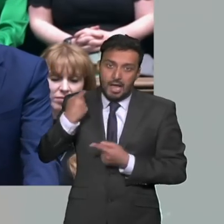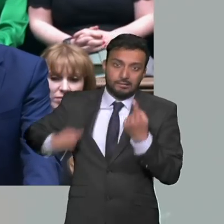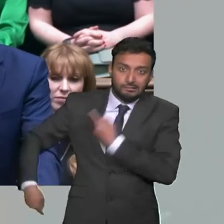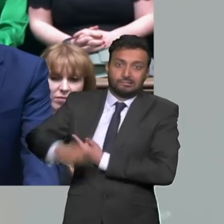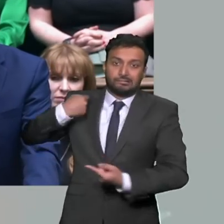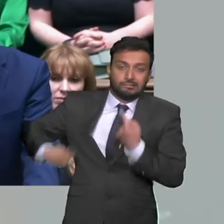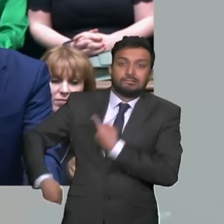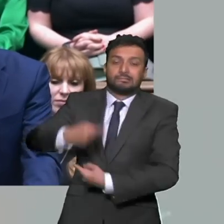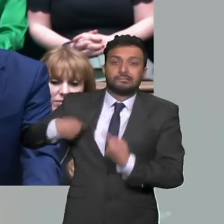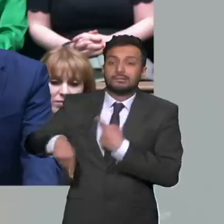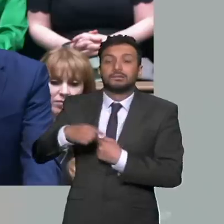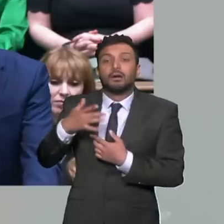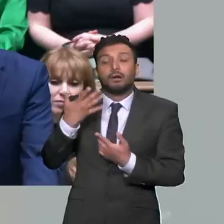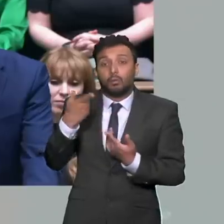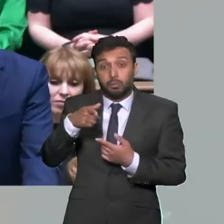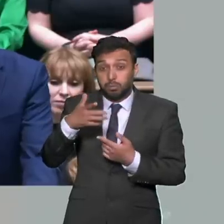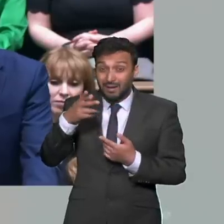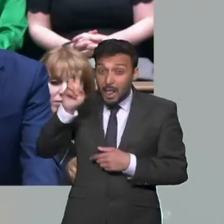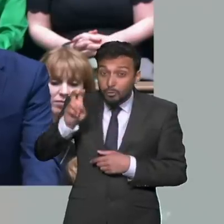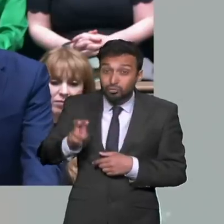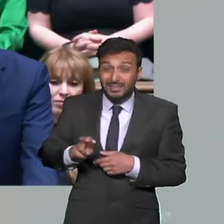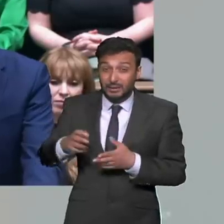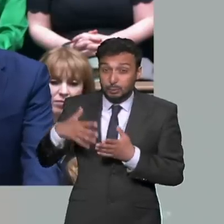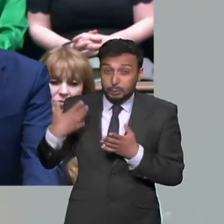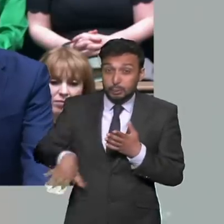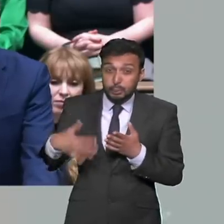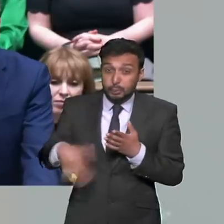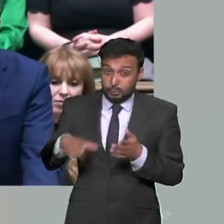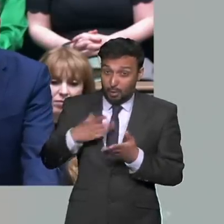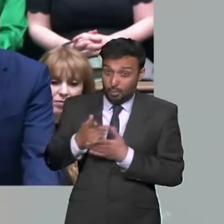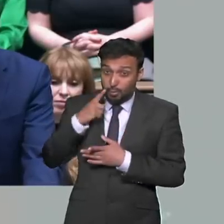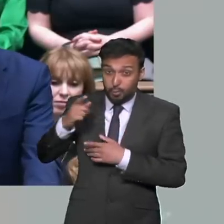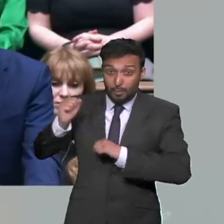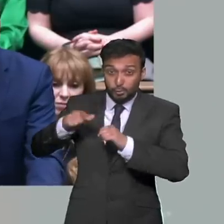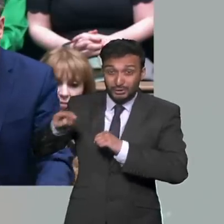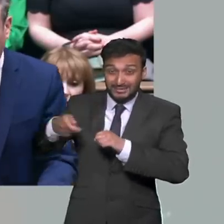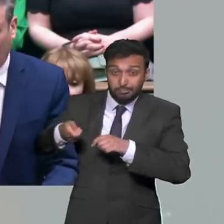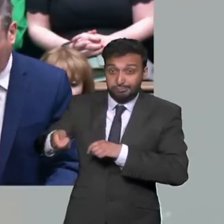I am glad that as a result, Government officials got in touch with Phoenix yesterday, and I